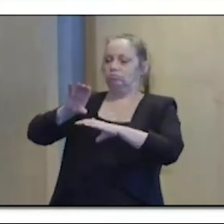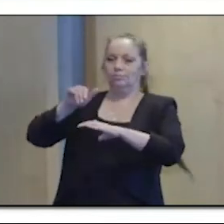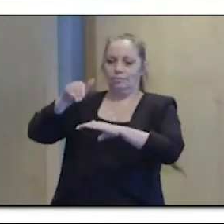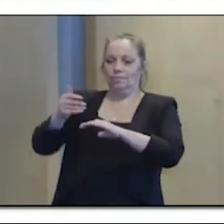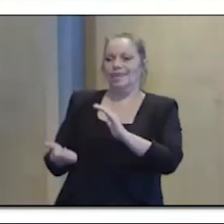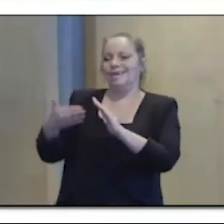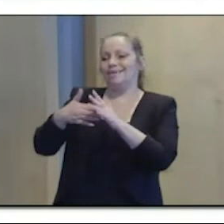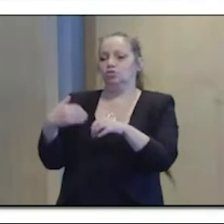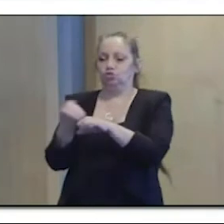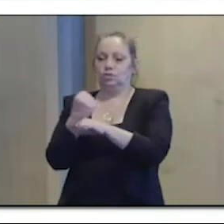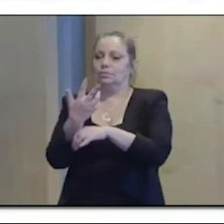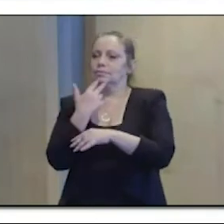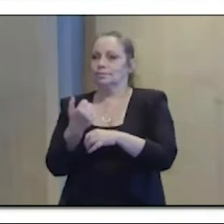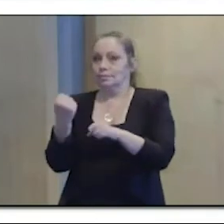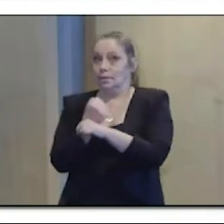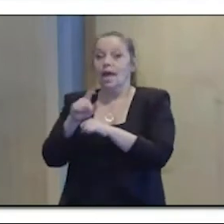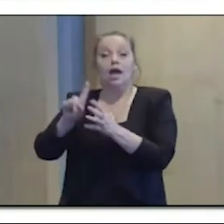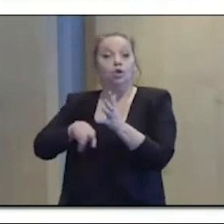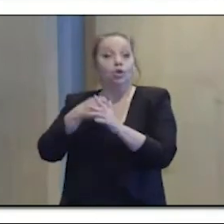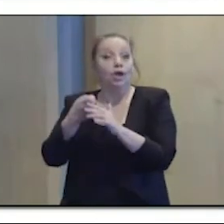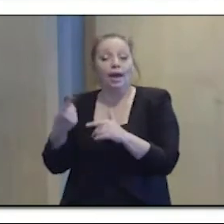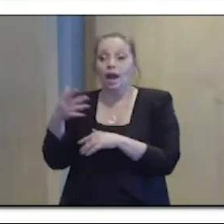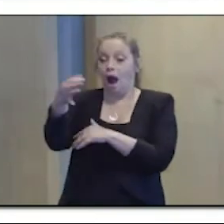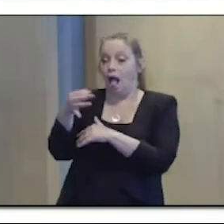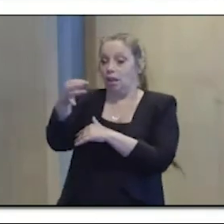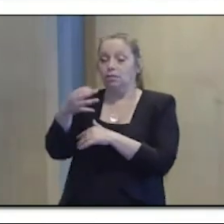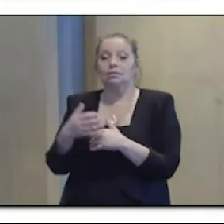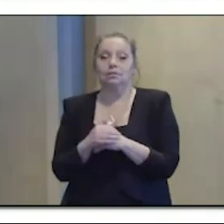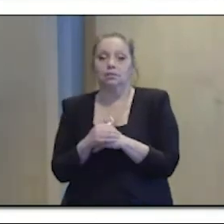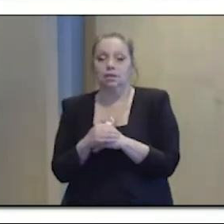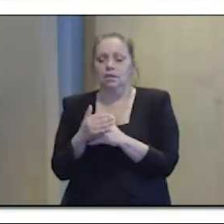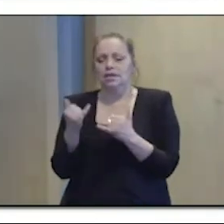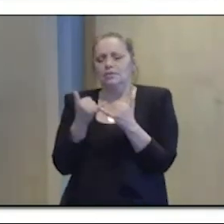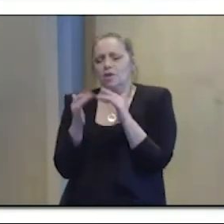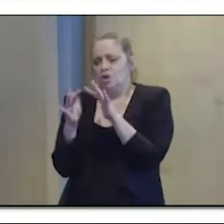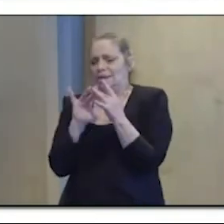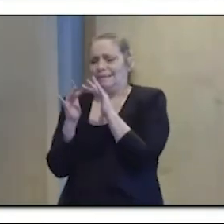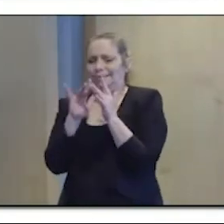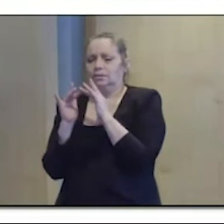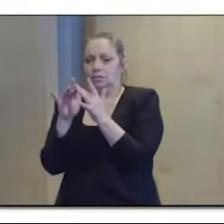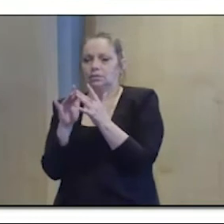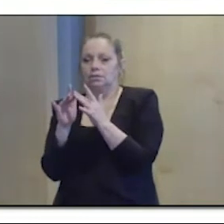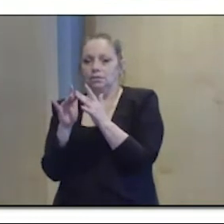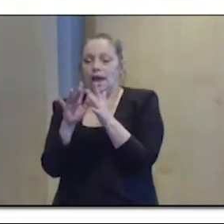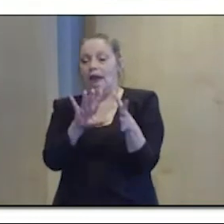generation, and also the UK being an island is highly interconnected with the rest of Europe. So